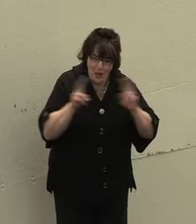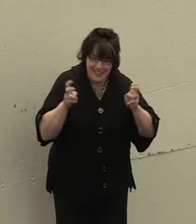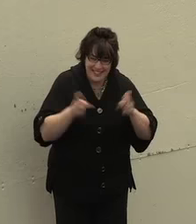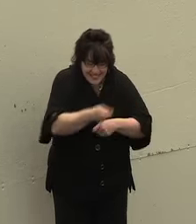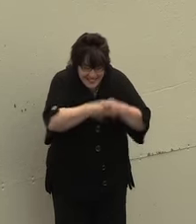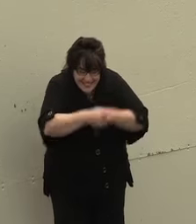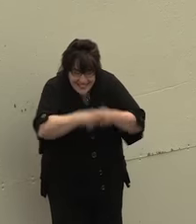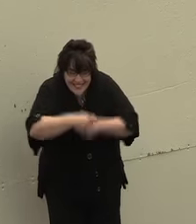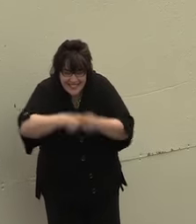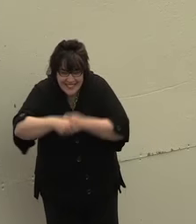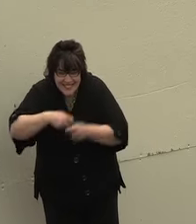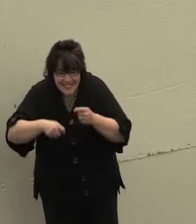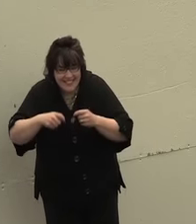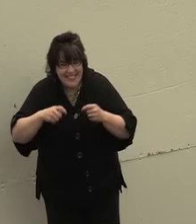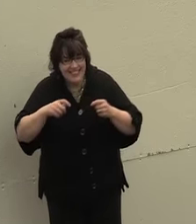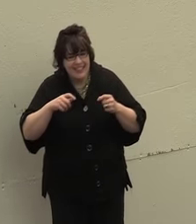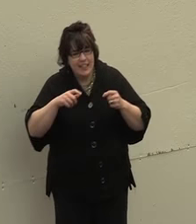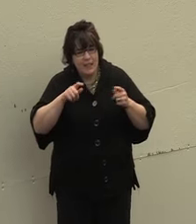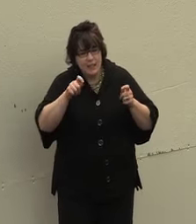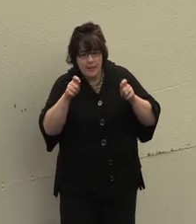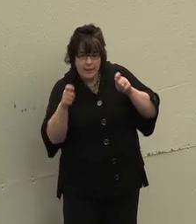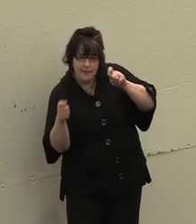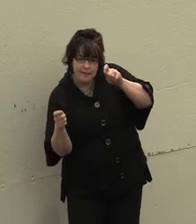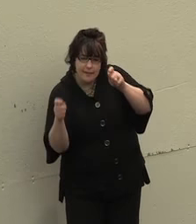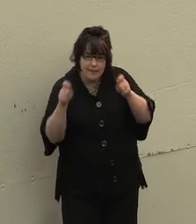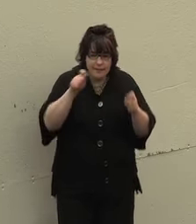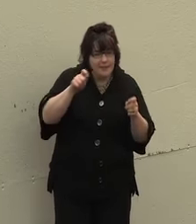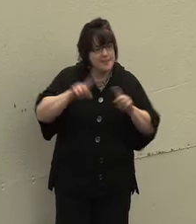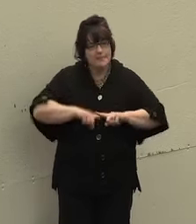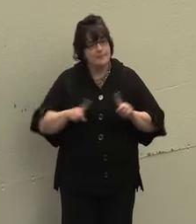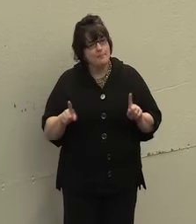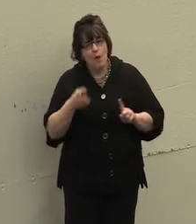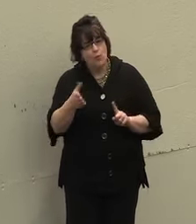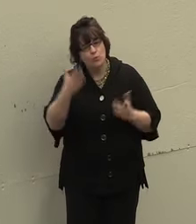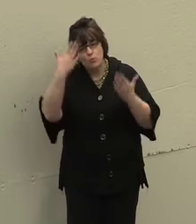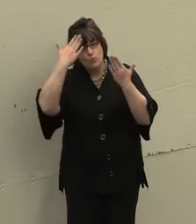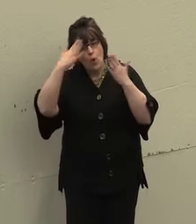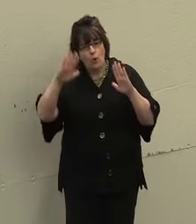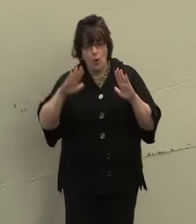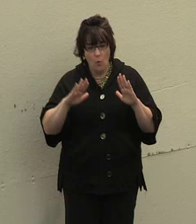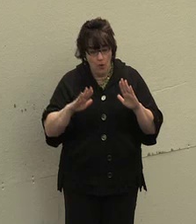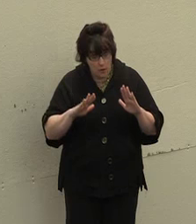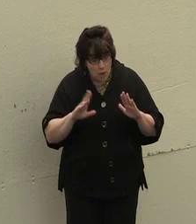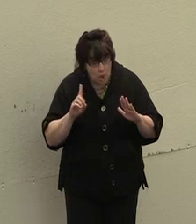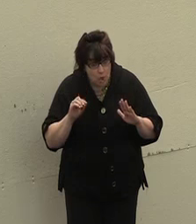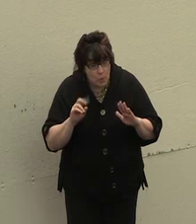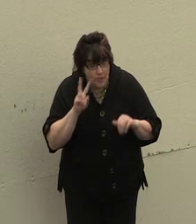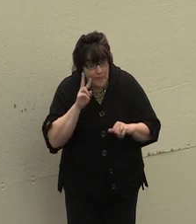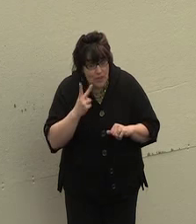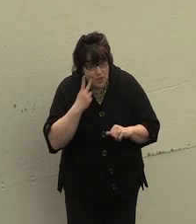then gradually changing. But you don't know how the vegetables are every day changing.